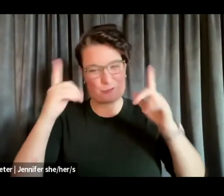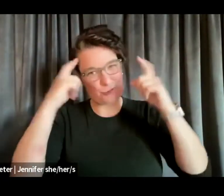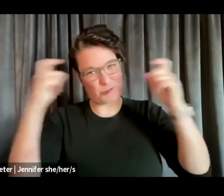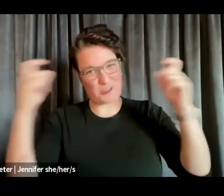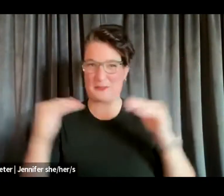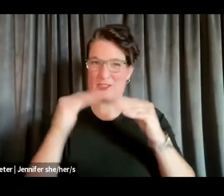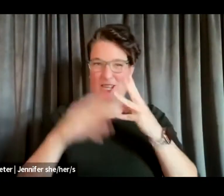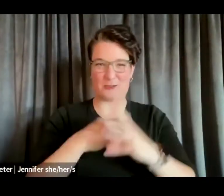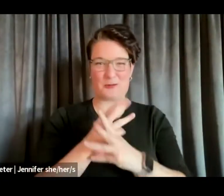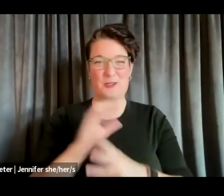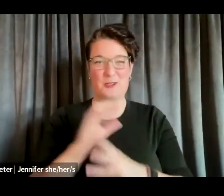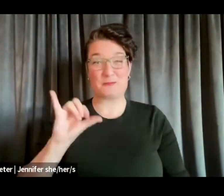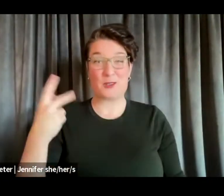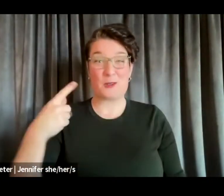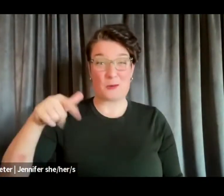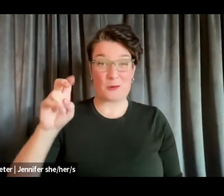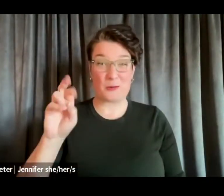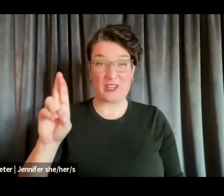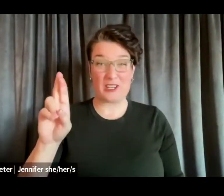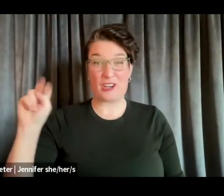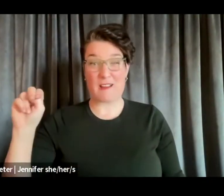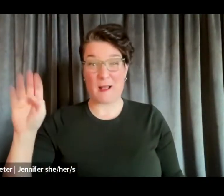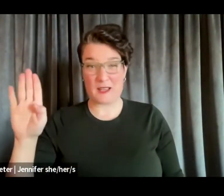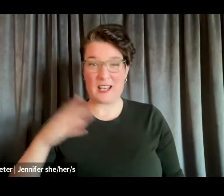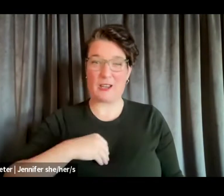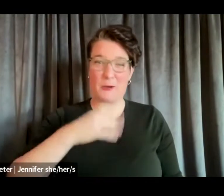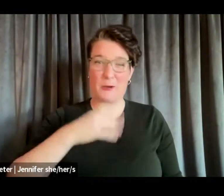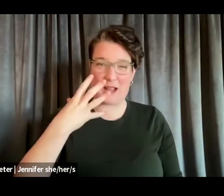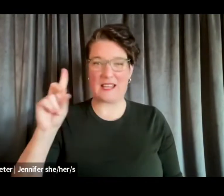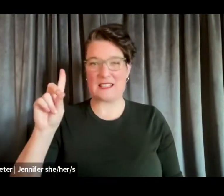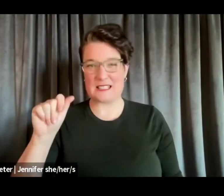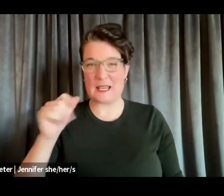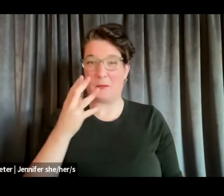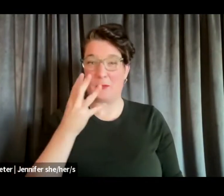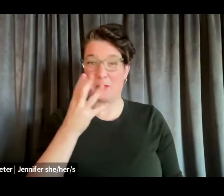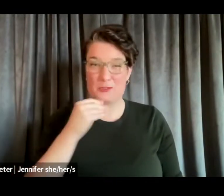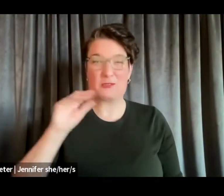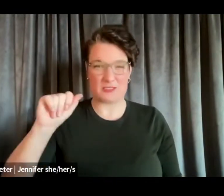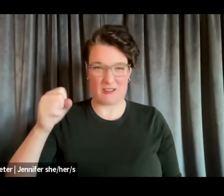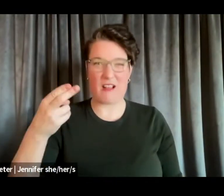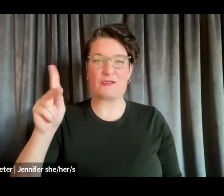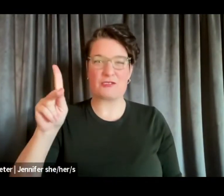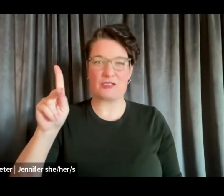queer non-binary white, disabled Ashkenazi Jews and Hebrew priestesses,